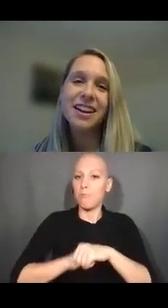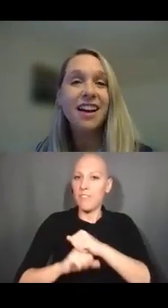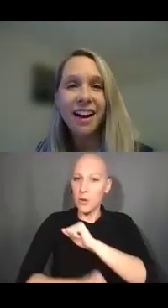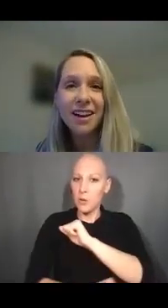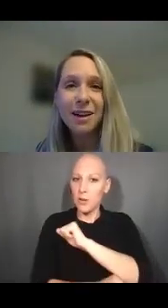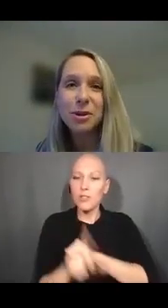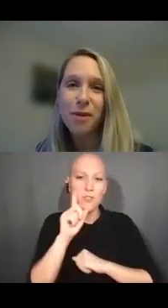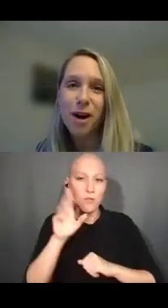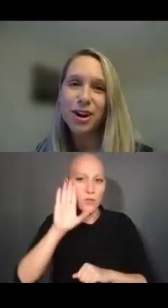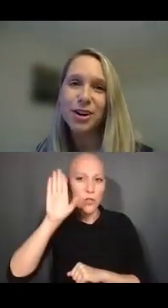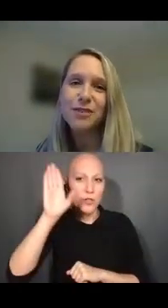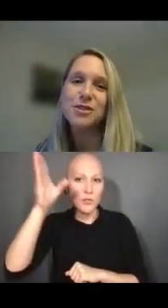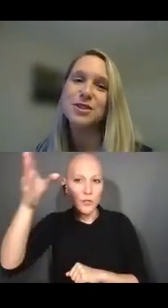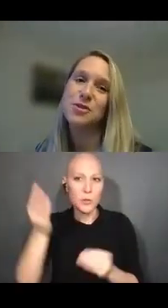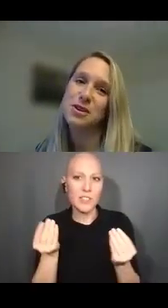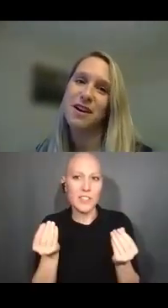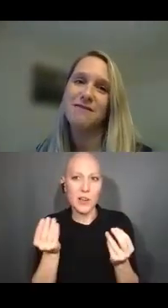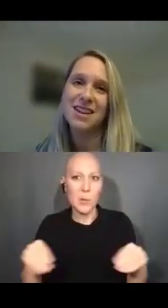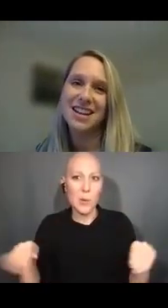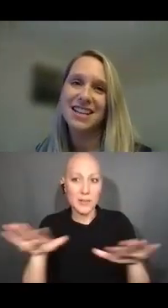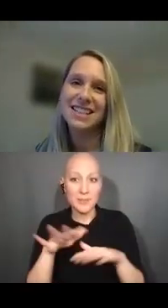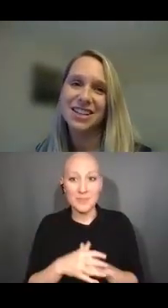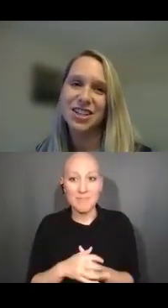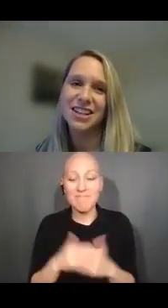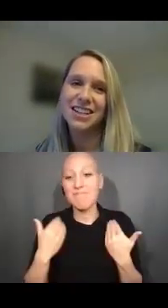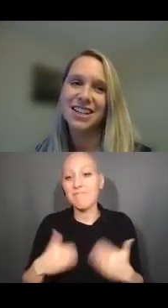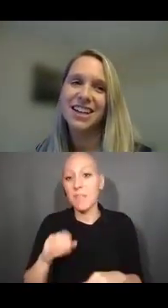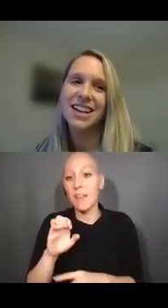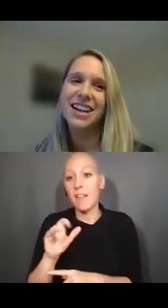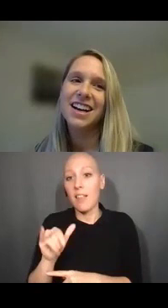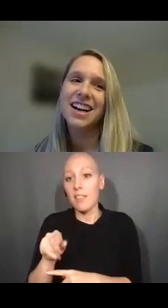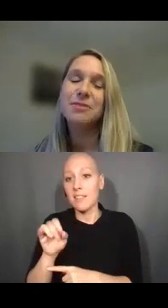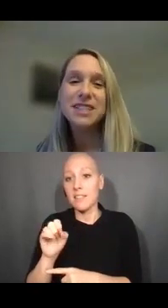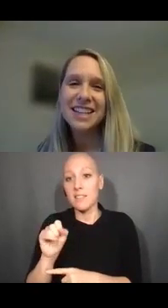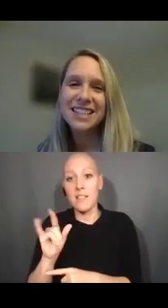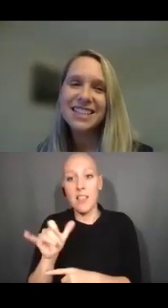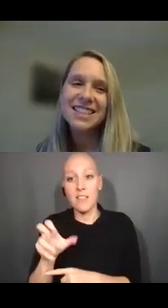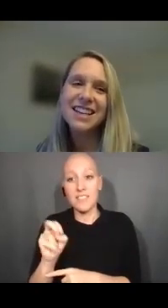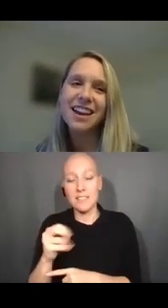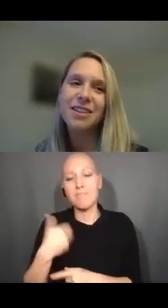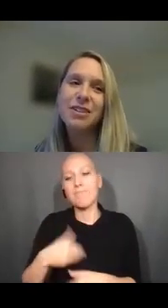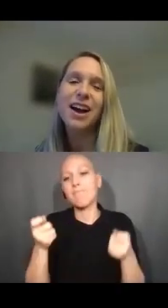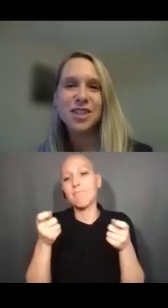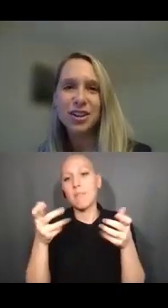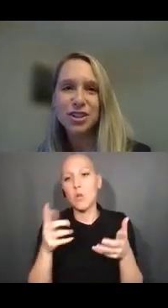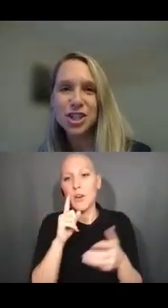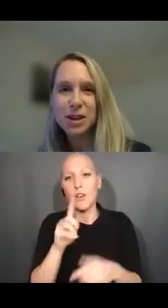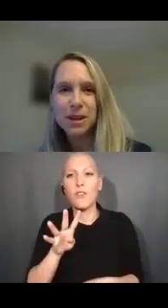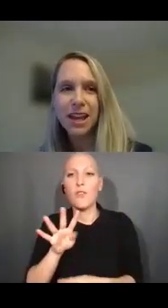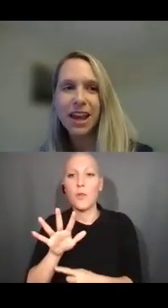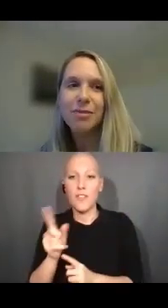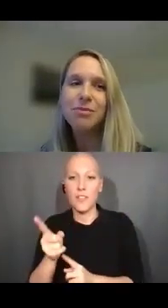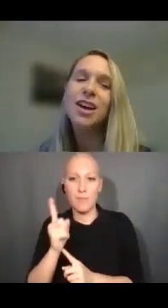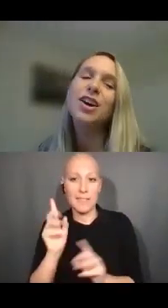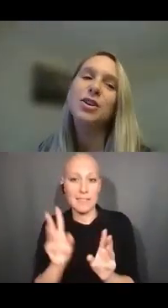and I am your moderator for this 45-minute session. Presenting today, we have Dr. JP Kim,